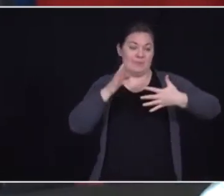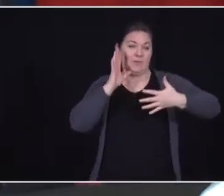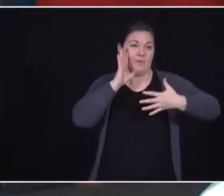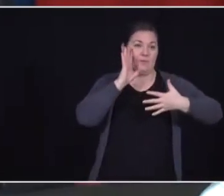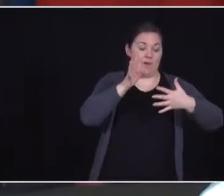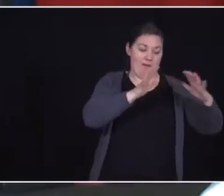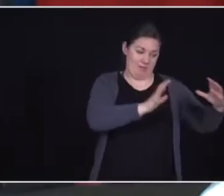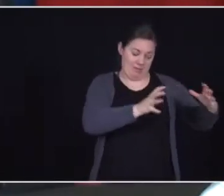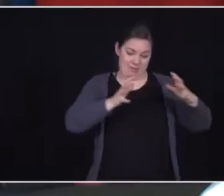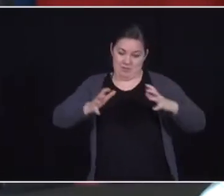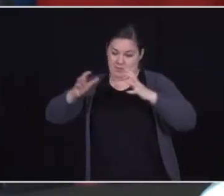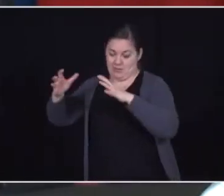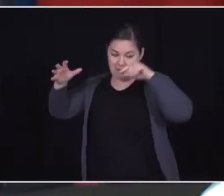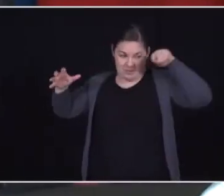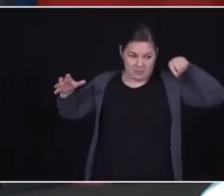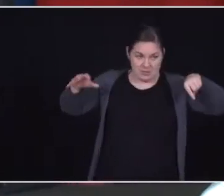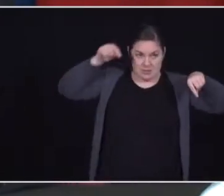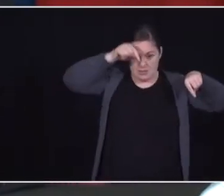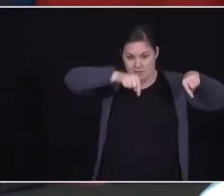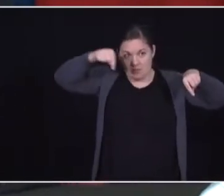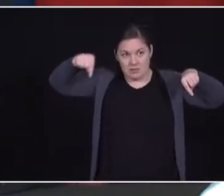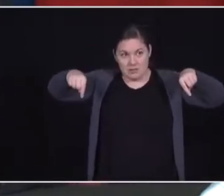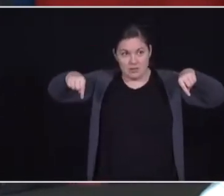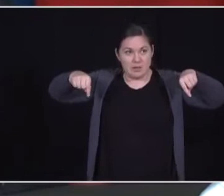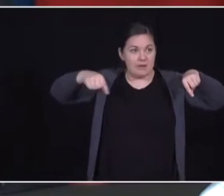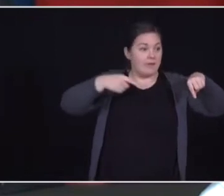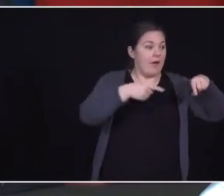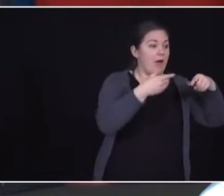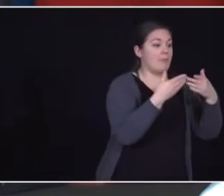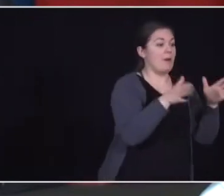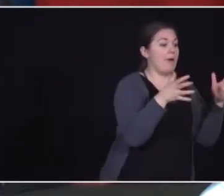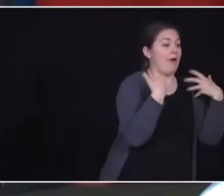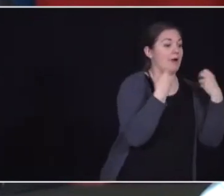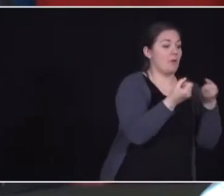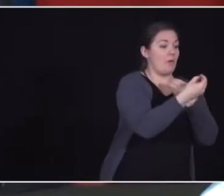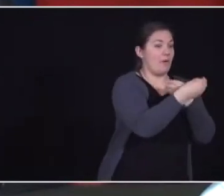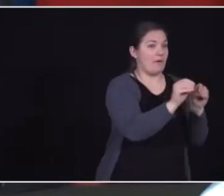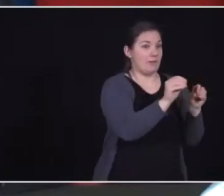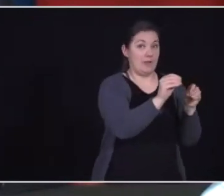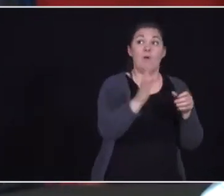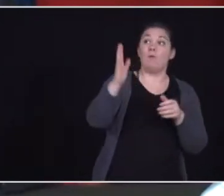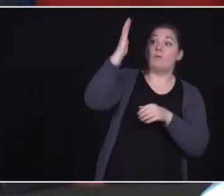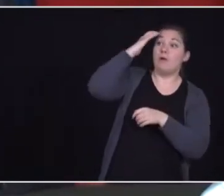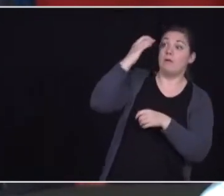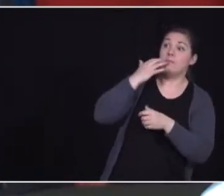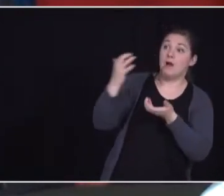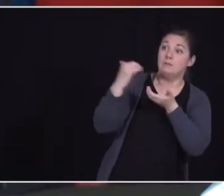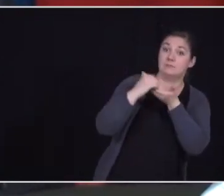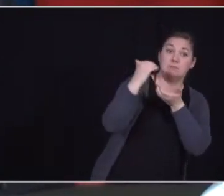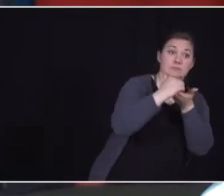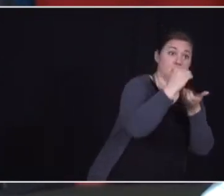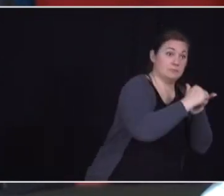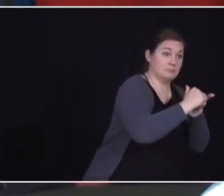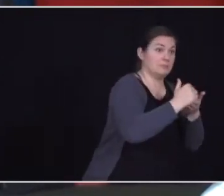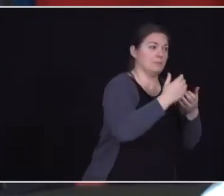all of us, across the vaccine distribution and the vaccine administration areas, public health units, hospitals, many different professionals, to provide the vaccine